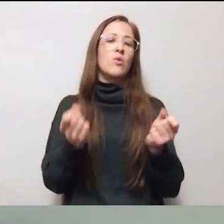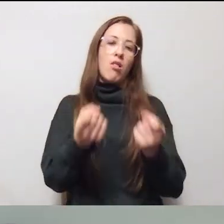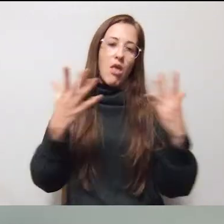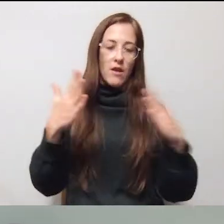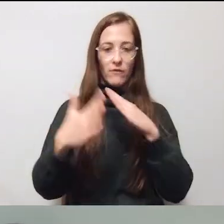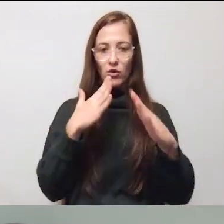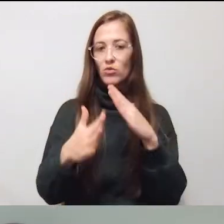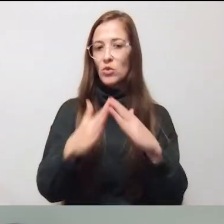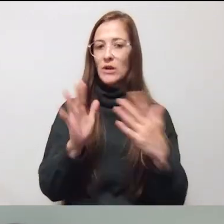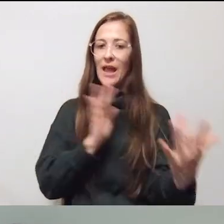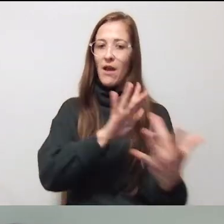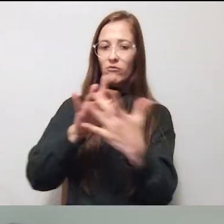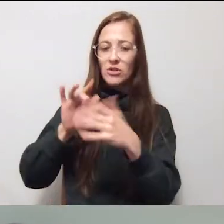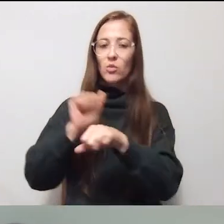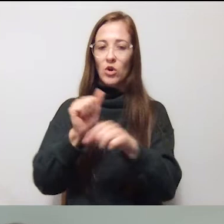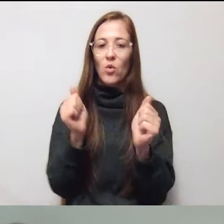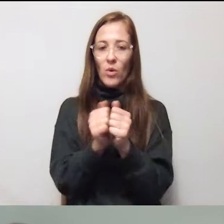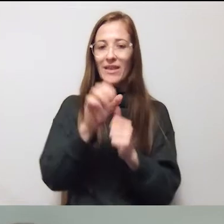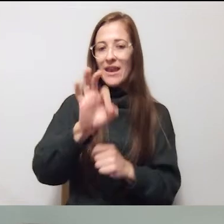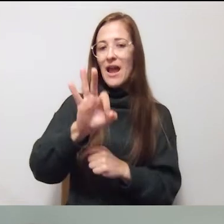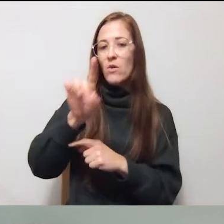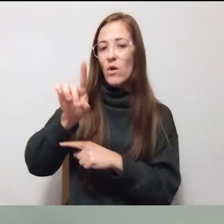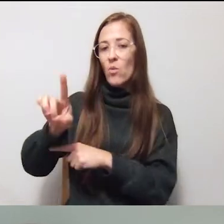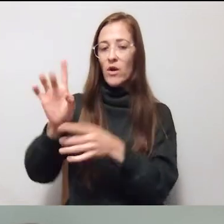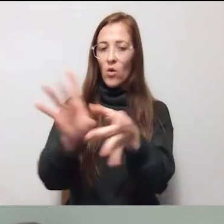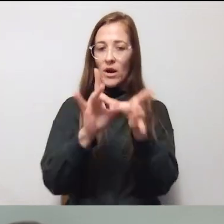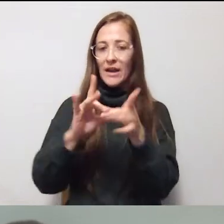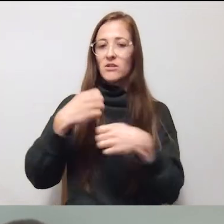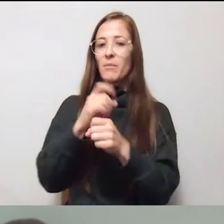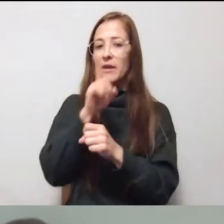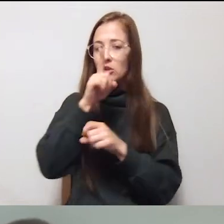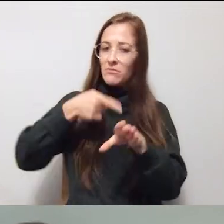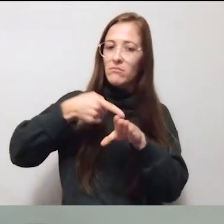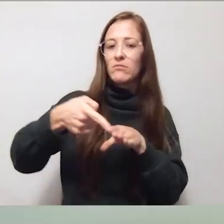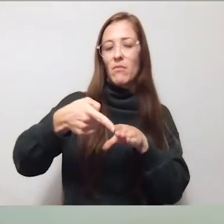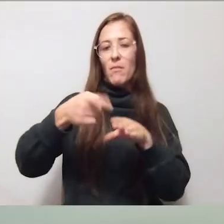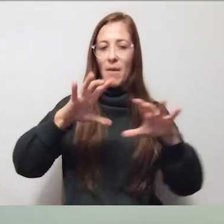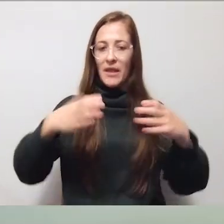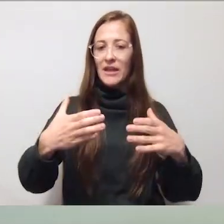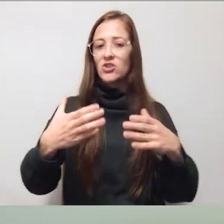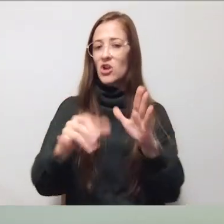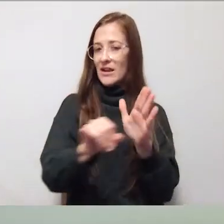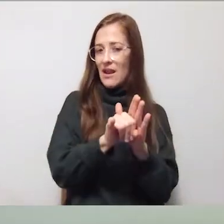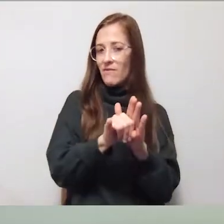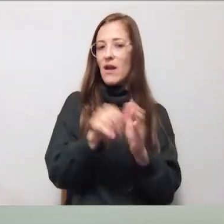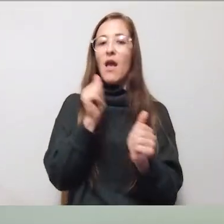with the 911 coordinators throughout the state to make sure that the specialized populations are identified. Every client that we serve